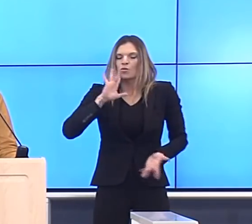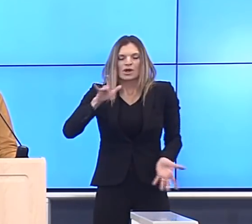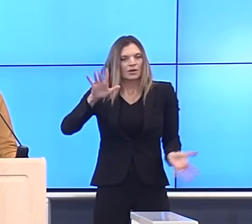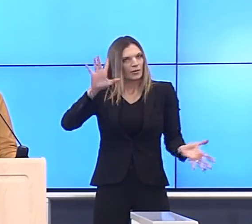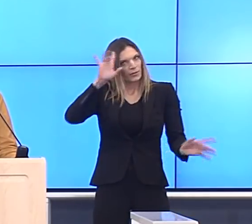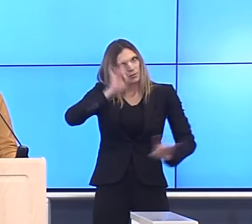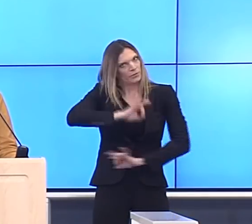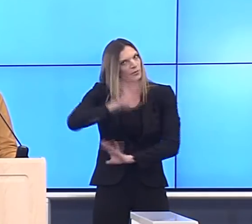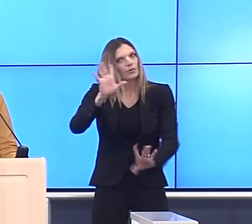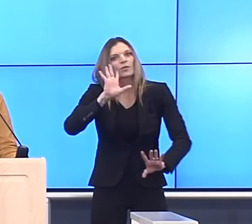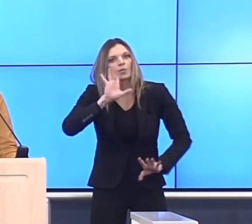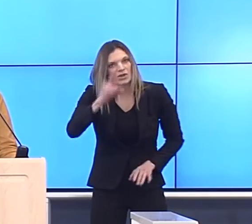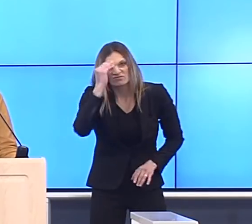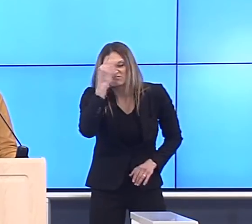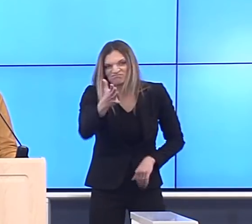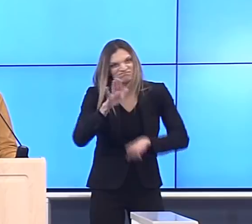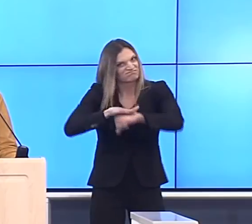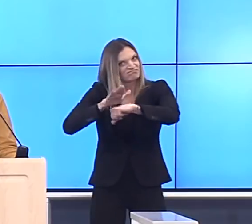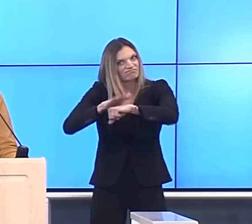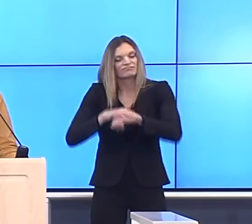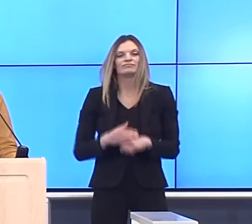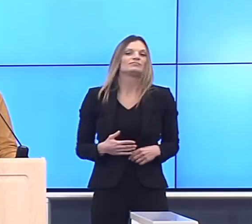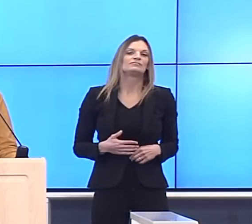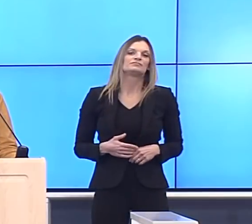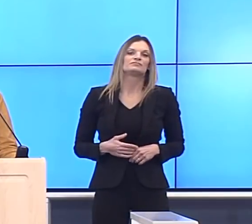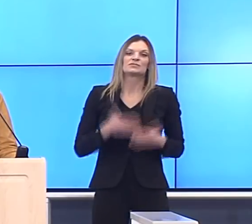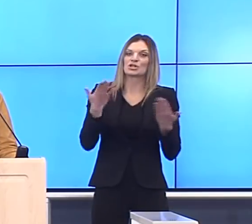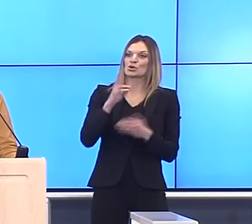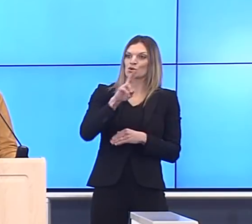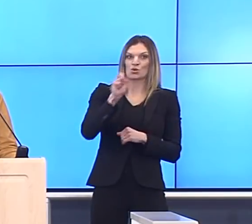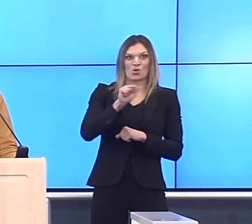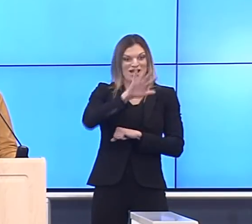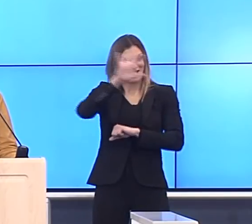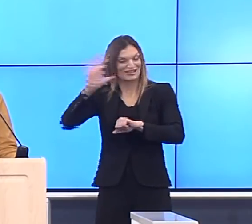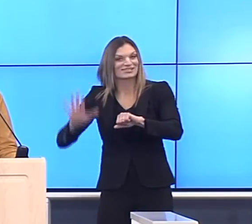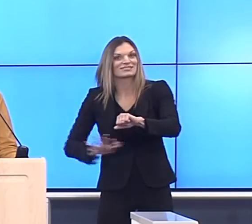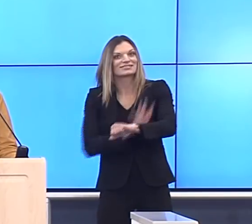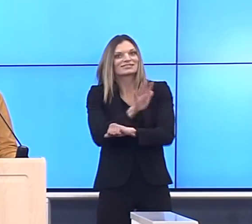IT THROUGH THIS WINTER. IT'S GOING TO BE A TOUGH WINTER.